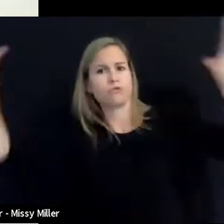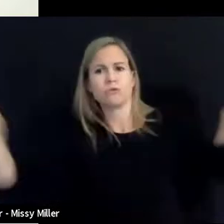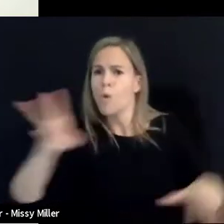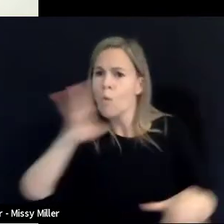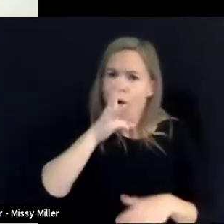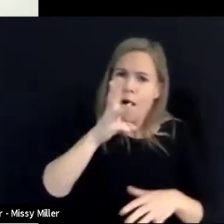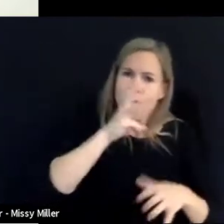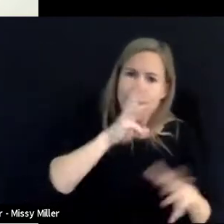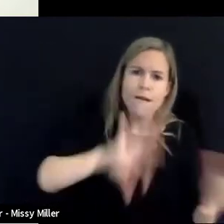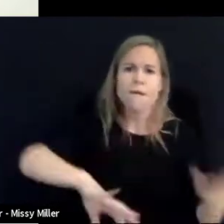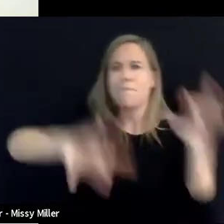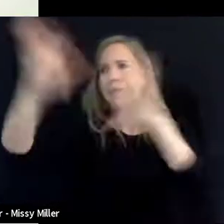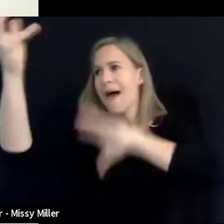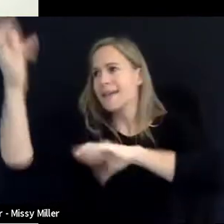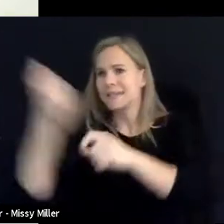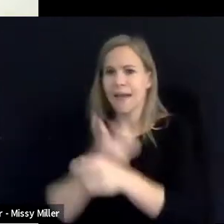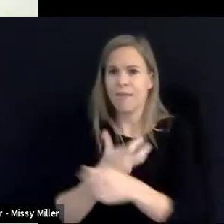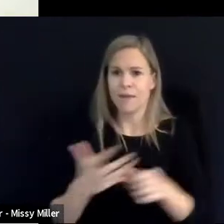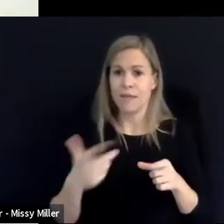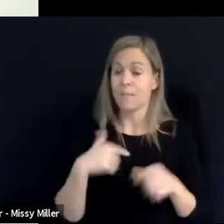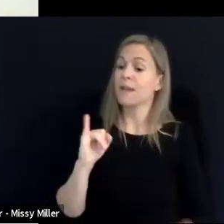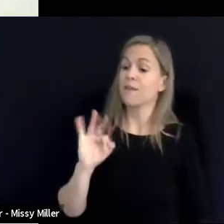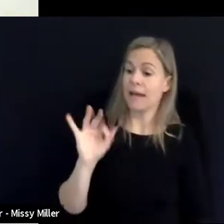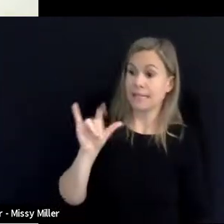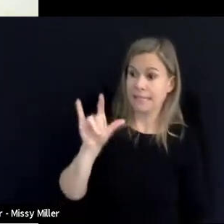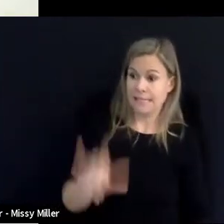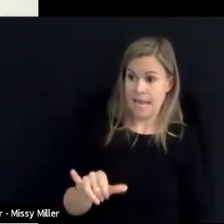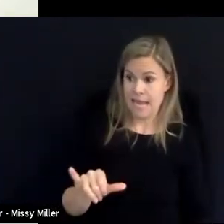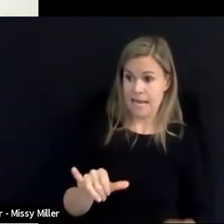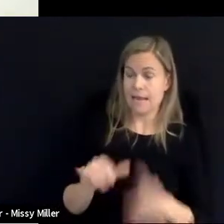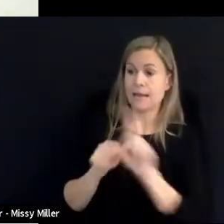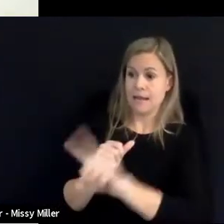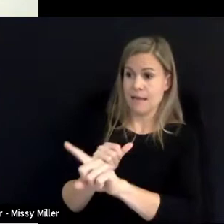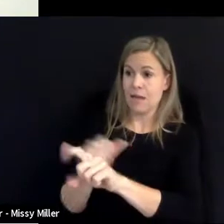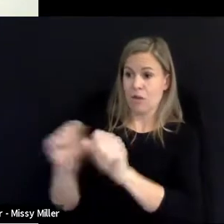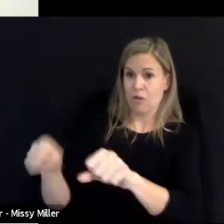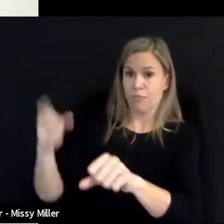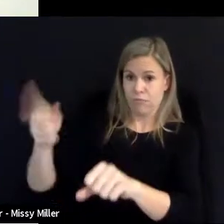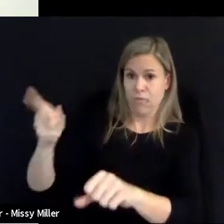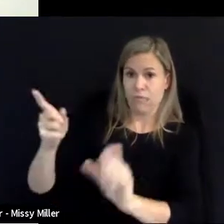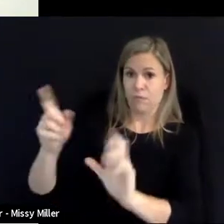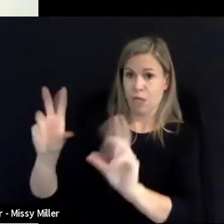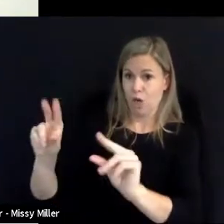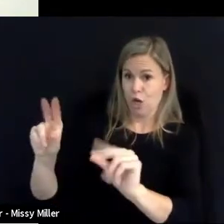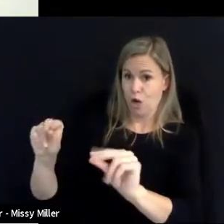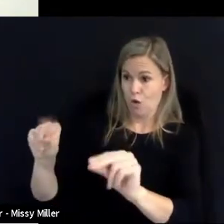And so if I stay in there, I could keep him from doing that by telling him, no, very forcefully.